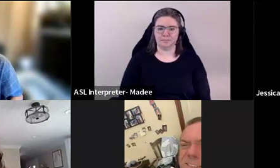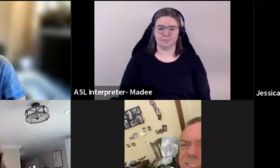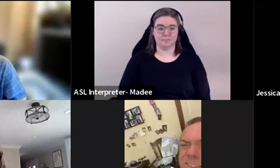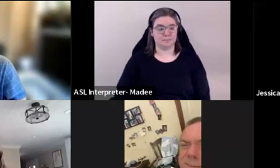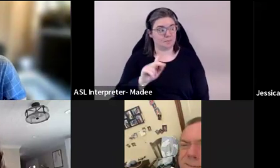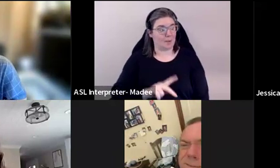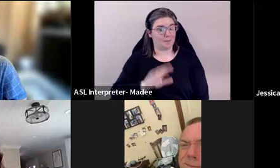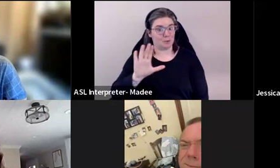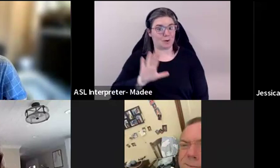Don Dew: so